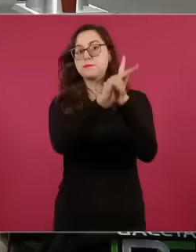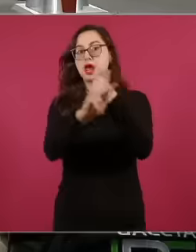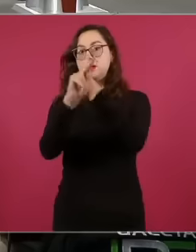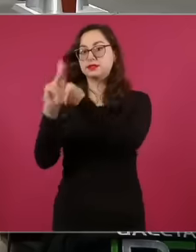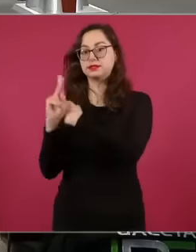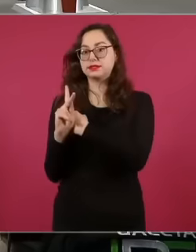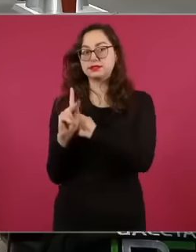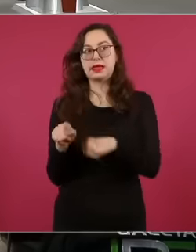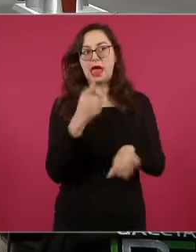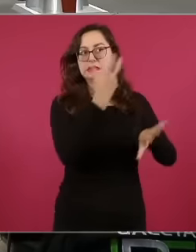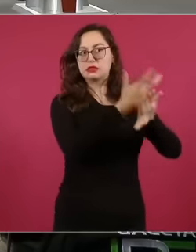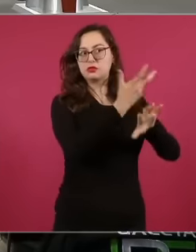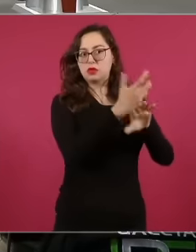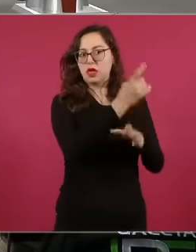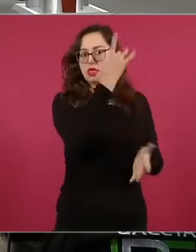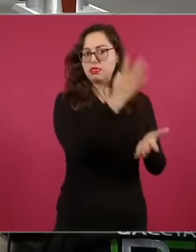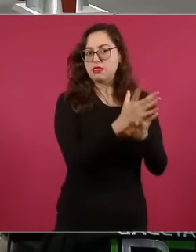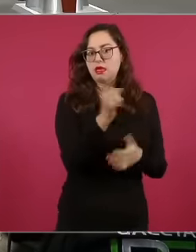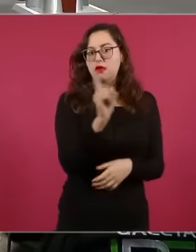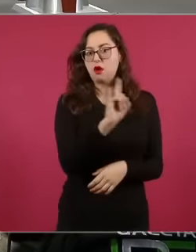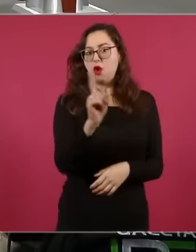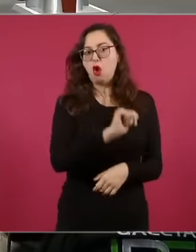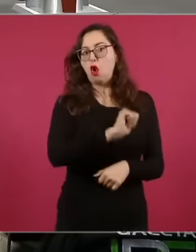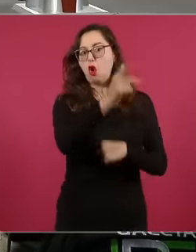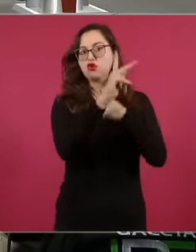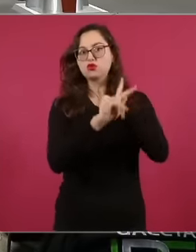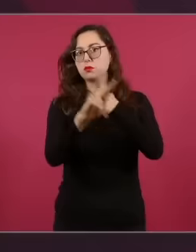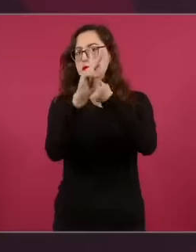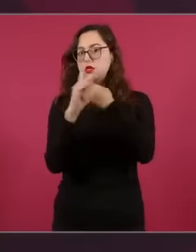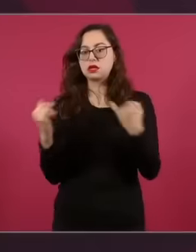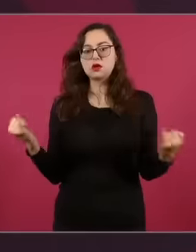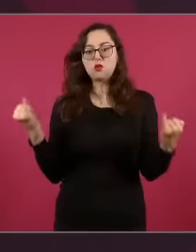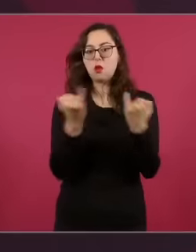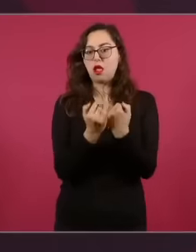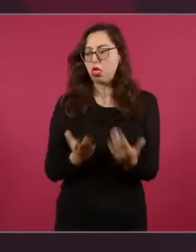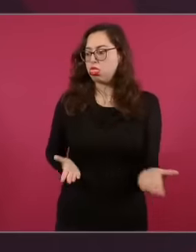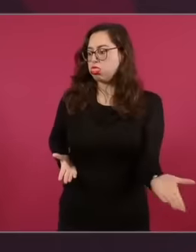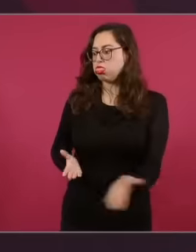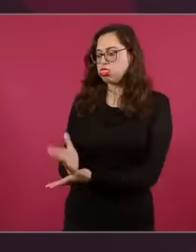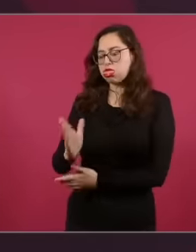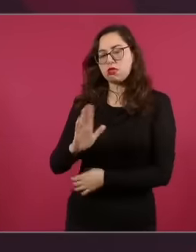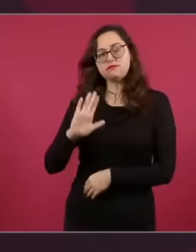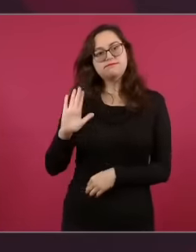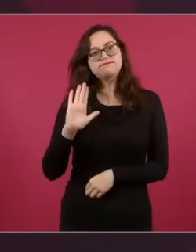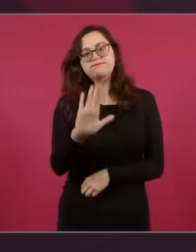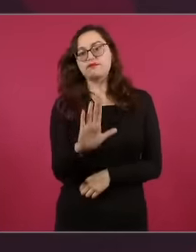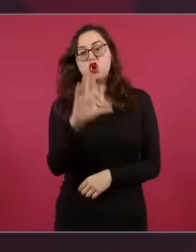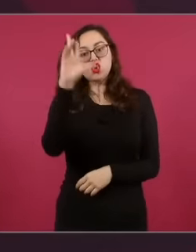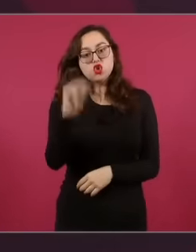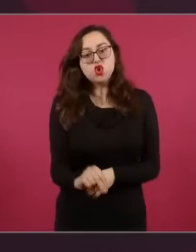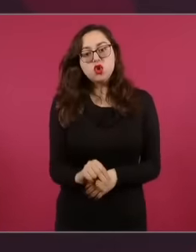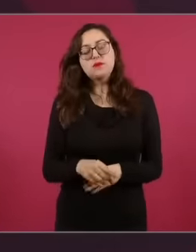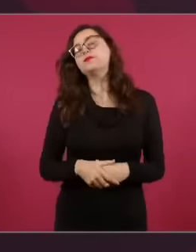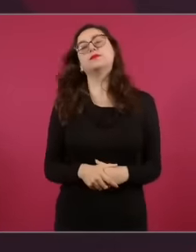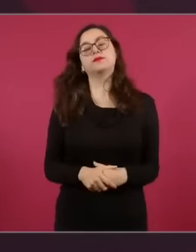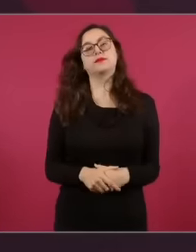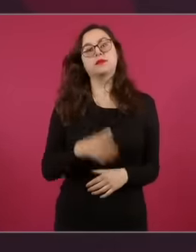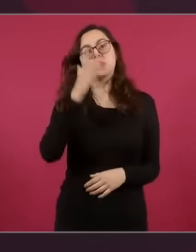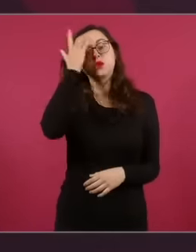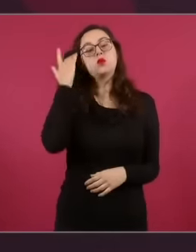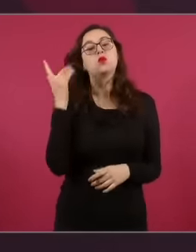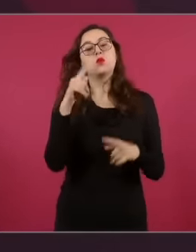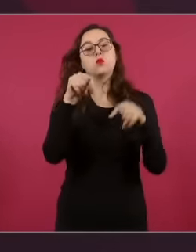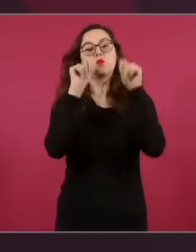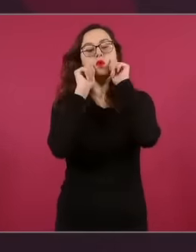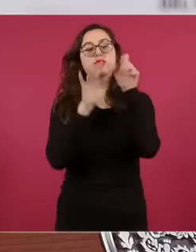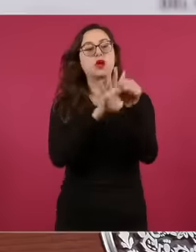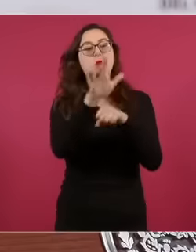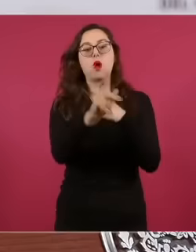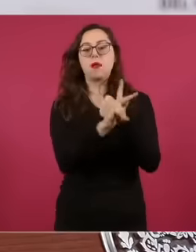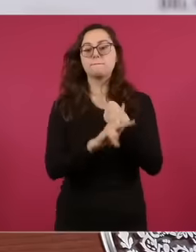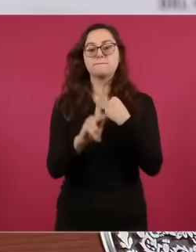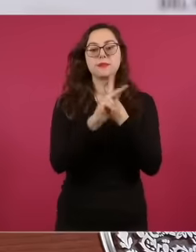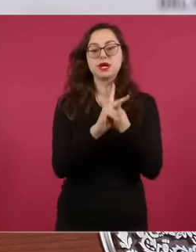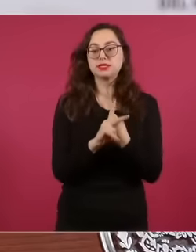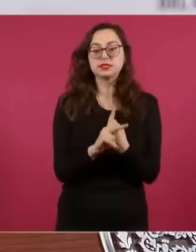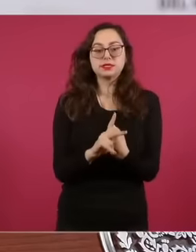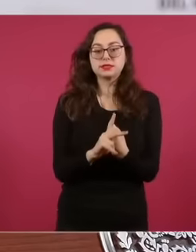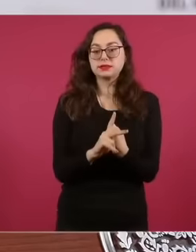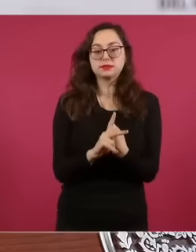no hegemony, no foreign country. can impose on